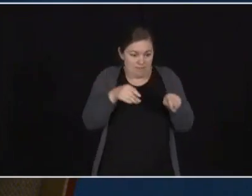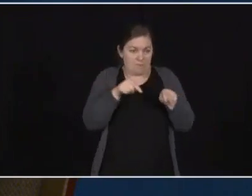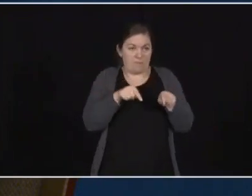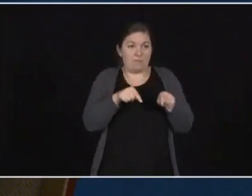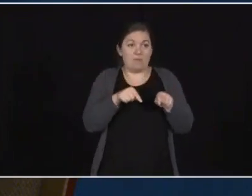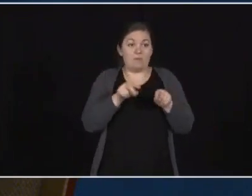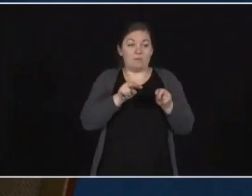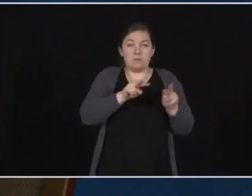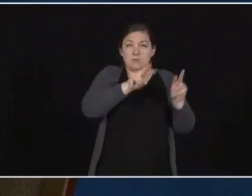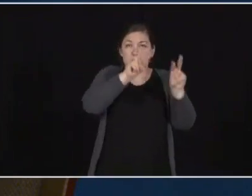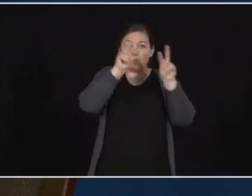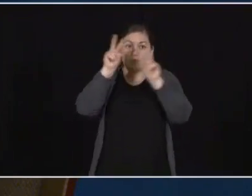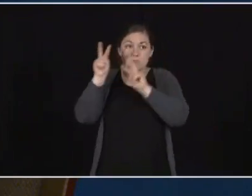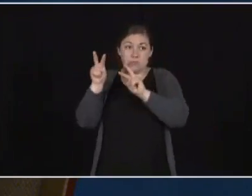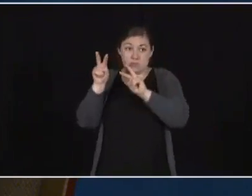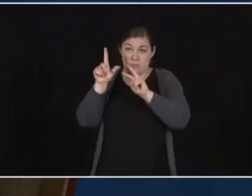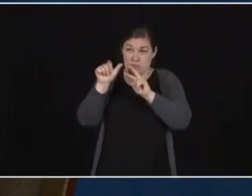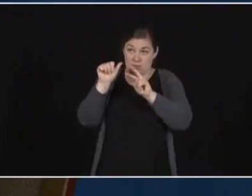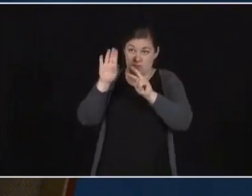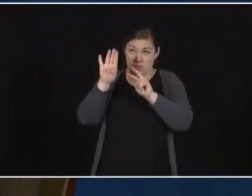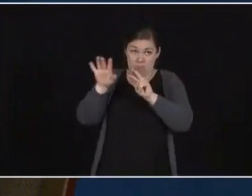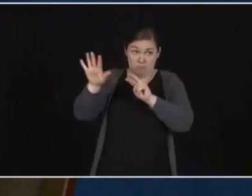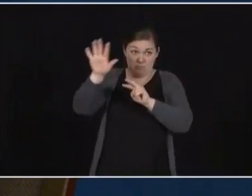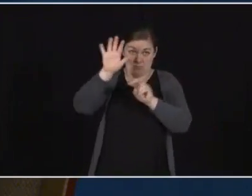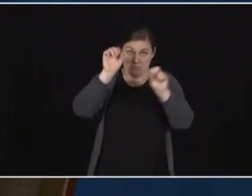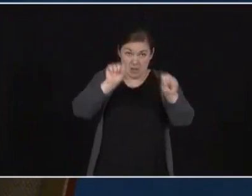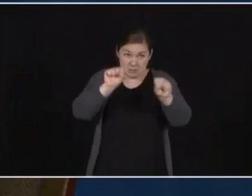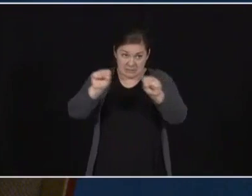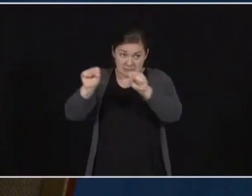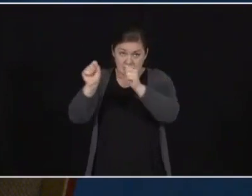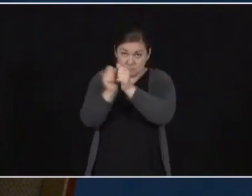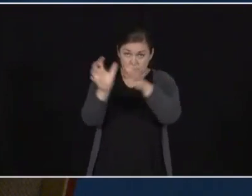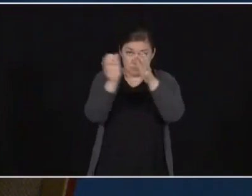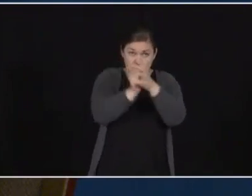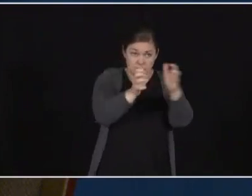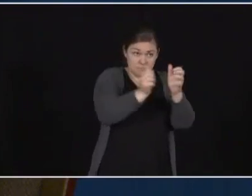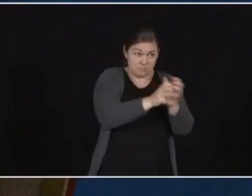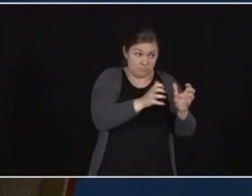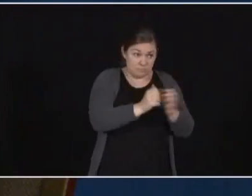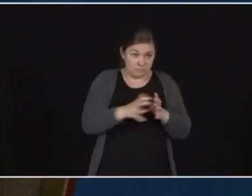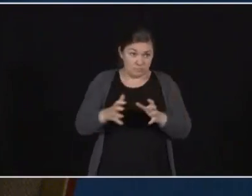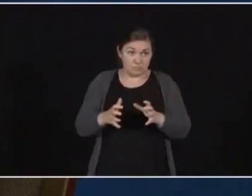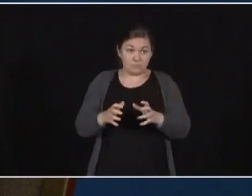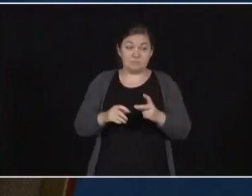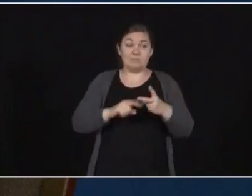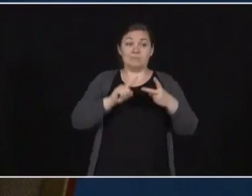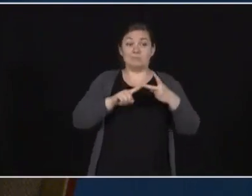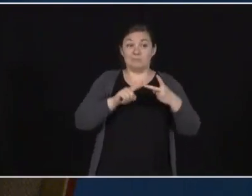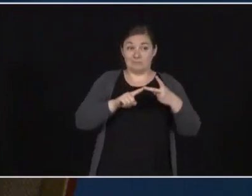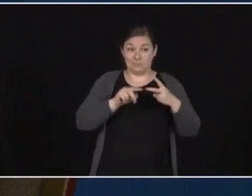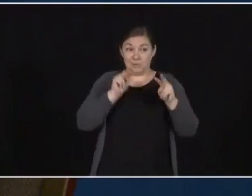As discussed earlier the different modalities so sticking to her current modality we are looking at our labs and how much lab capacity is there.